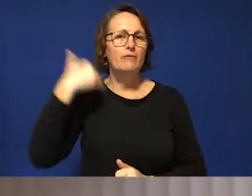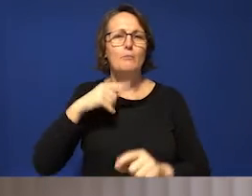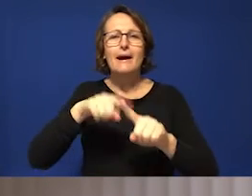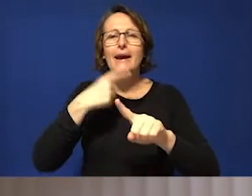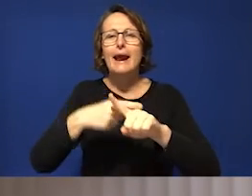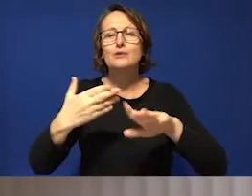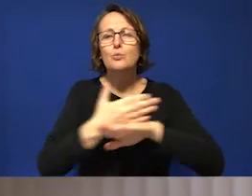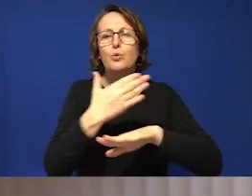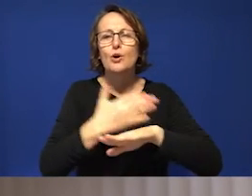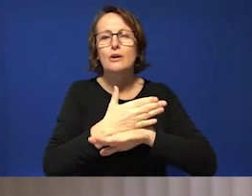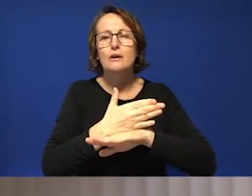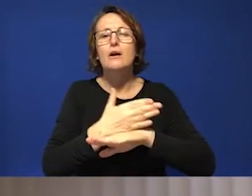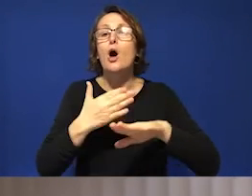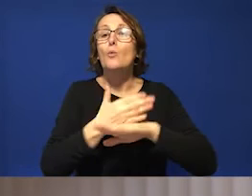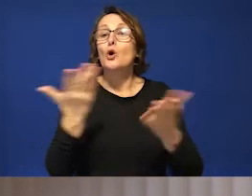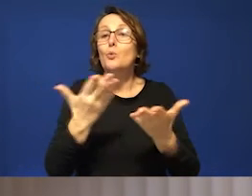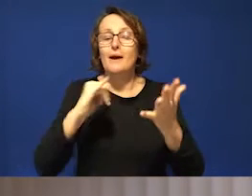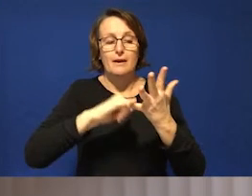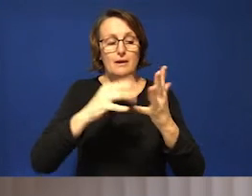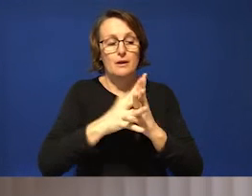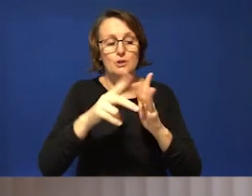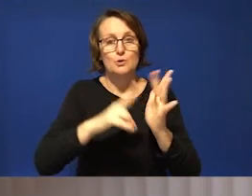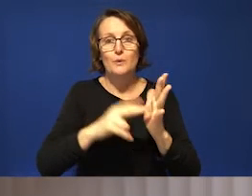In a previous life, I used to work at Swinburne University